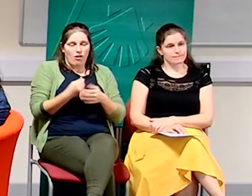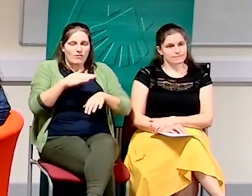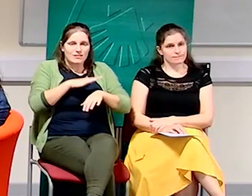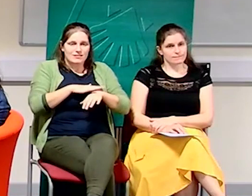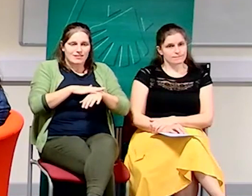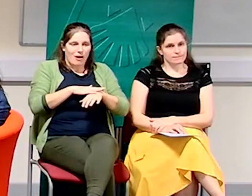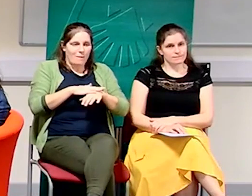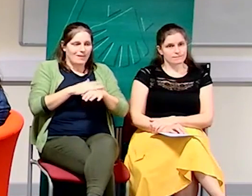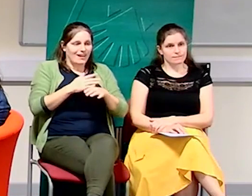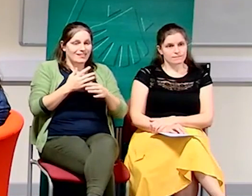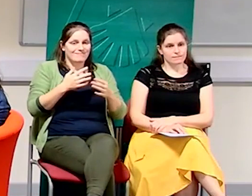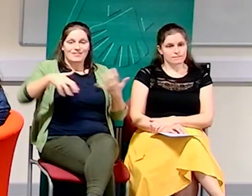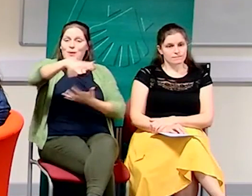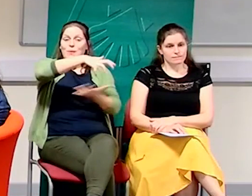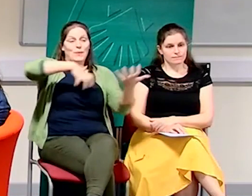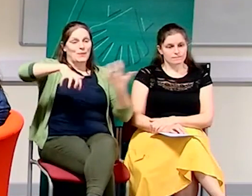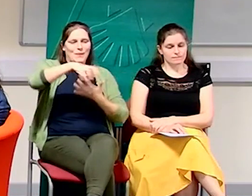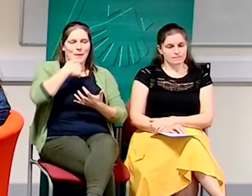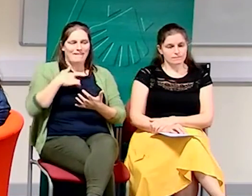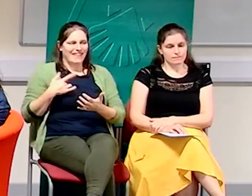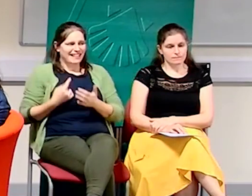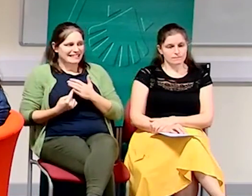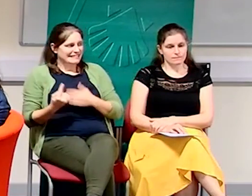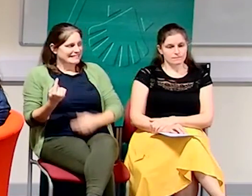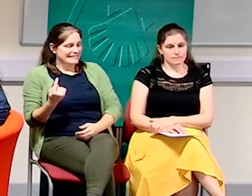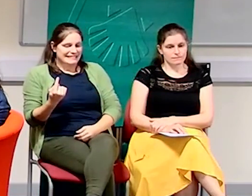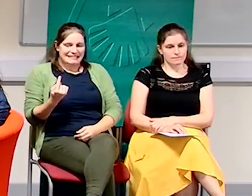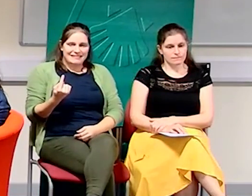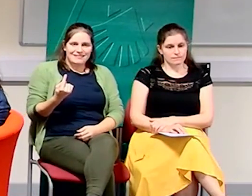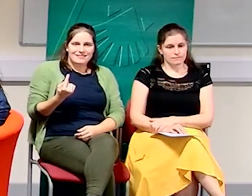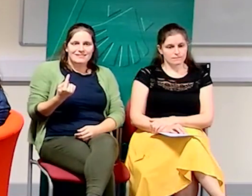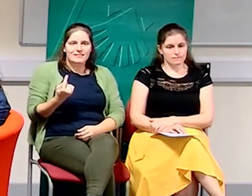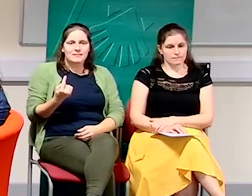people when you're the only person there that has your your thing it's so people kind of open their